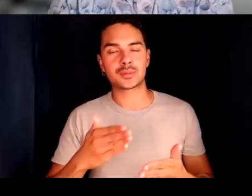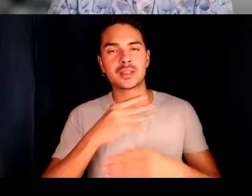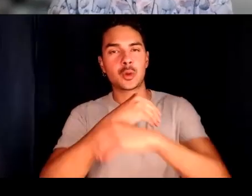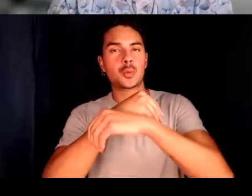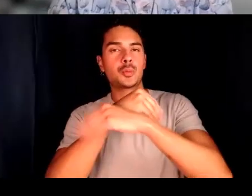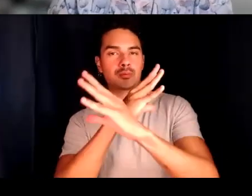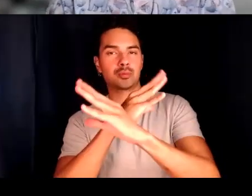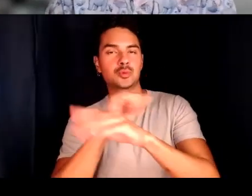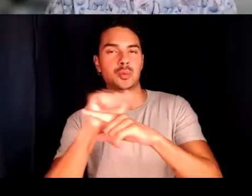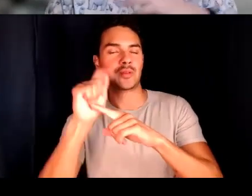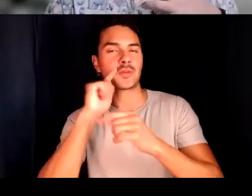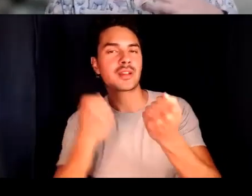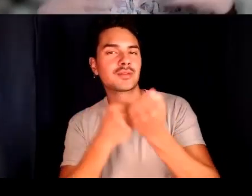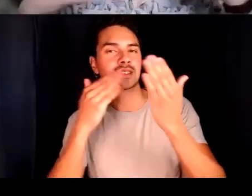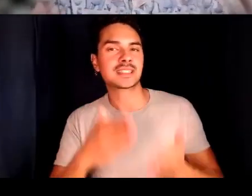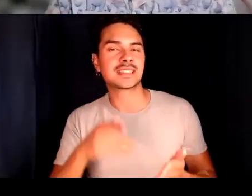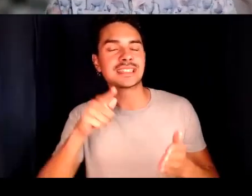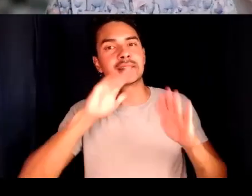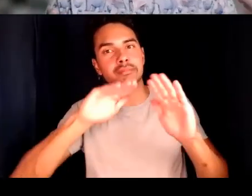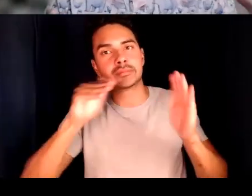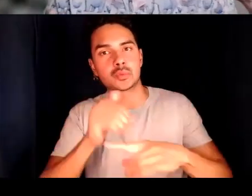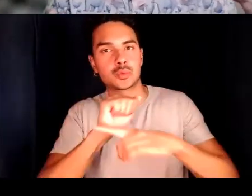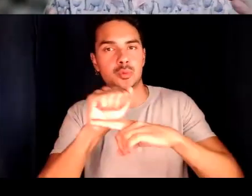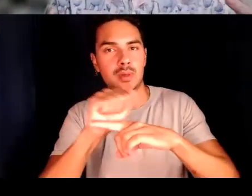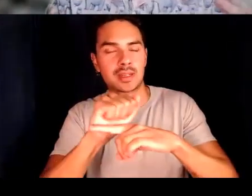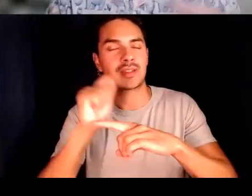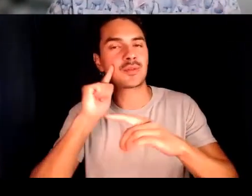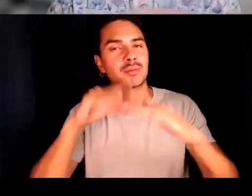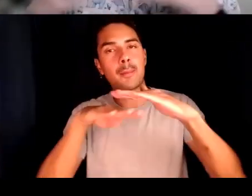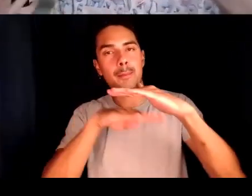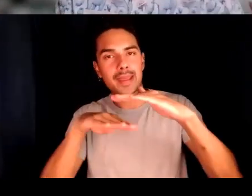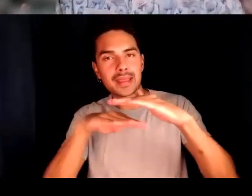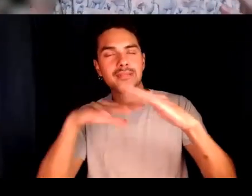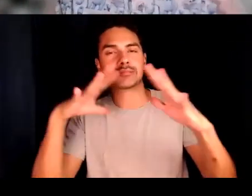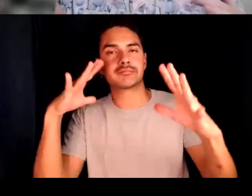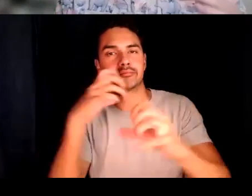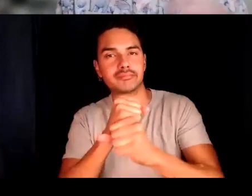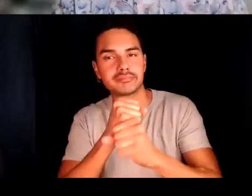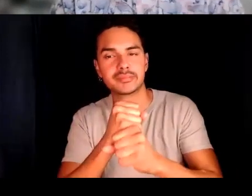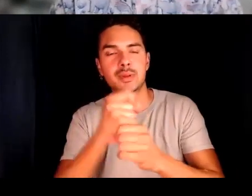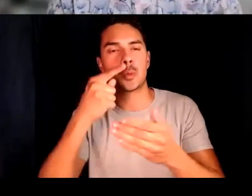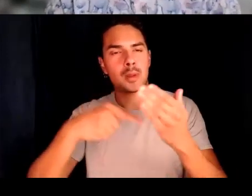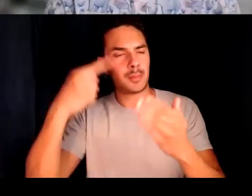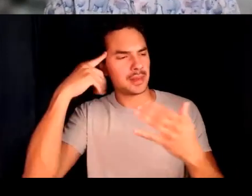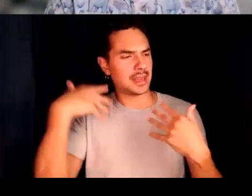so we're gonna go over some of the basics of, you know, what mental health can look like